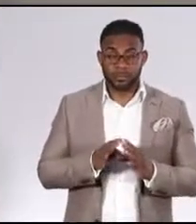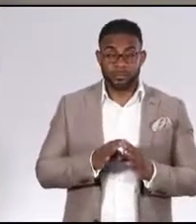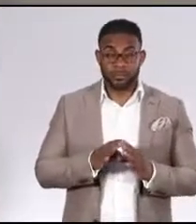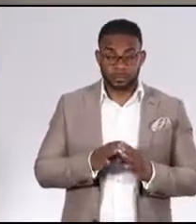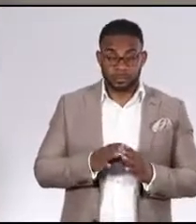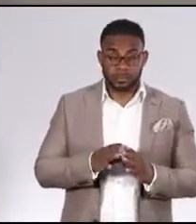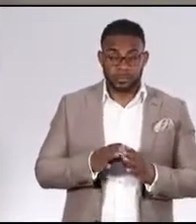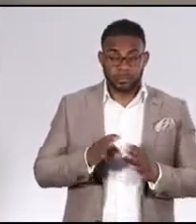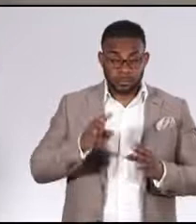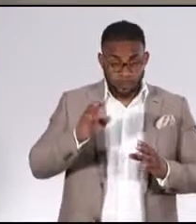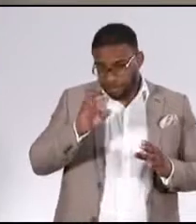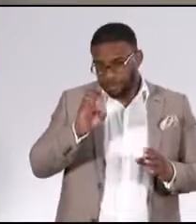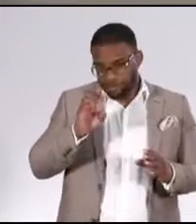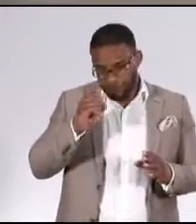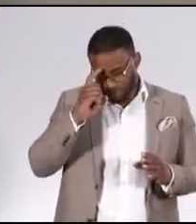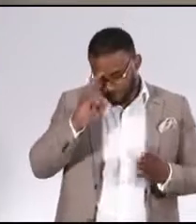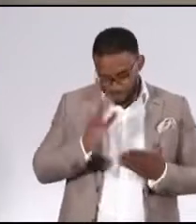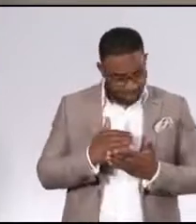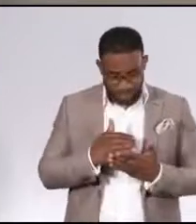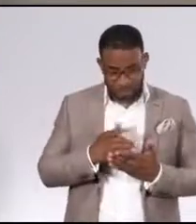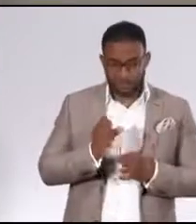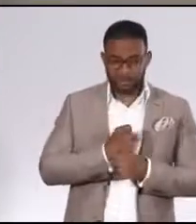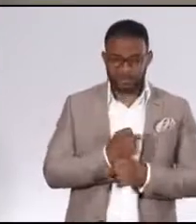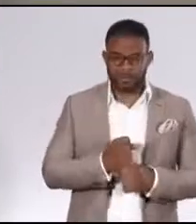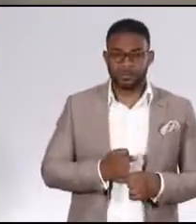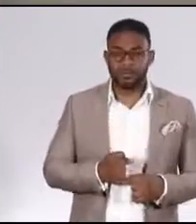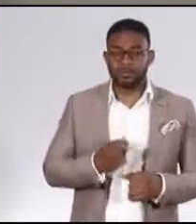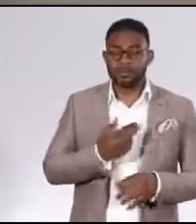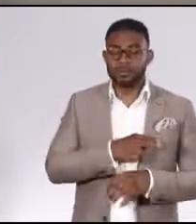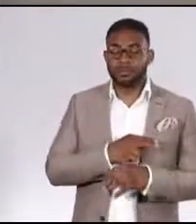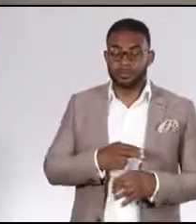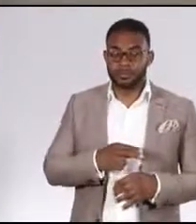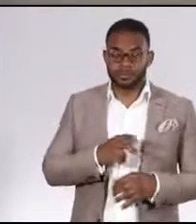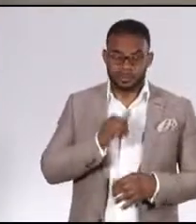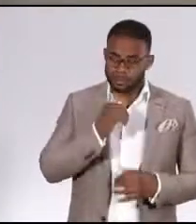was a nightmare acoustically. The hospital did not have clear masks.